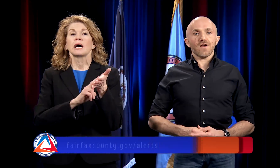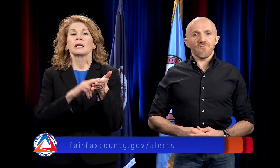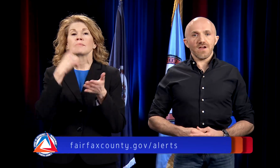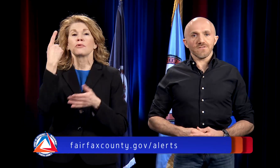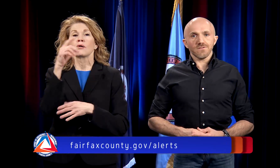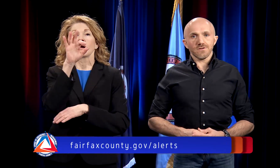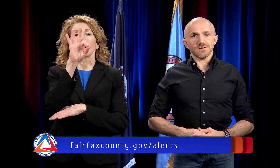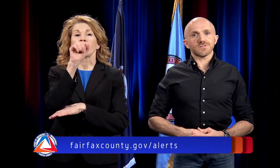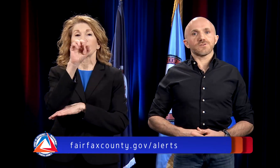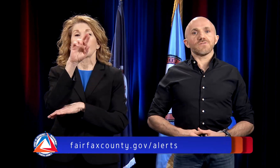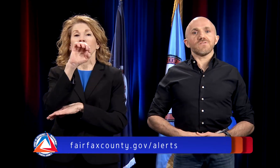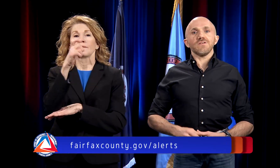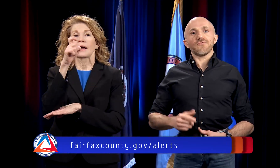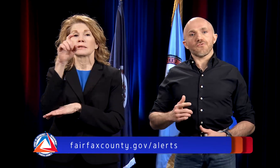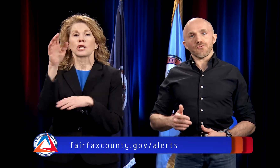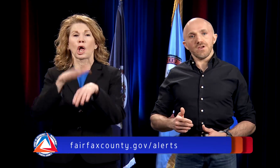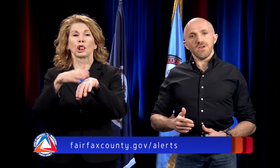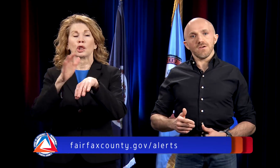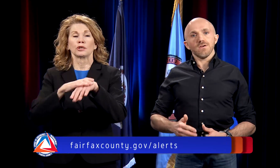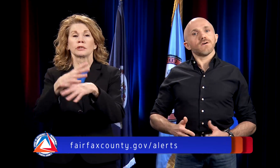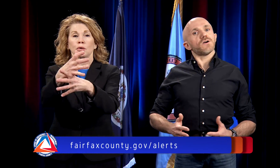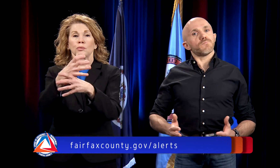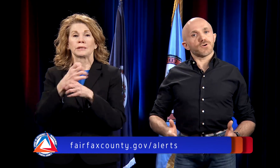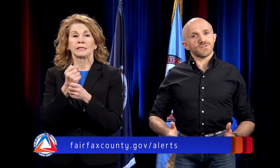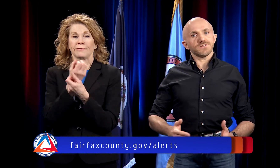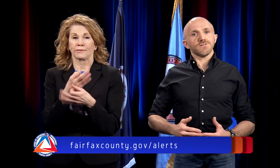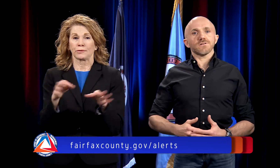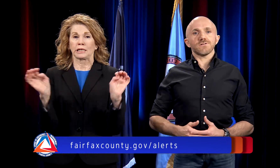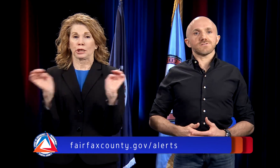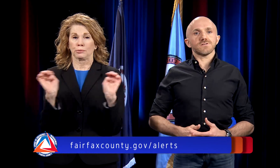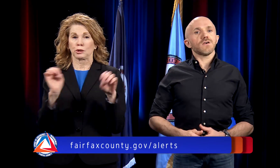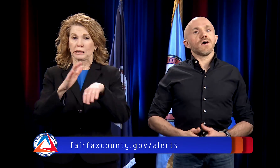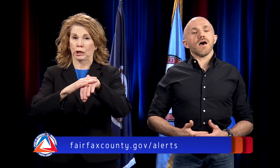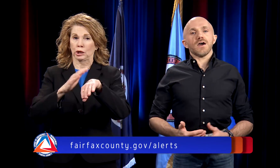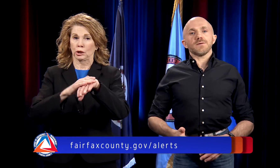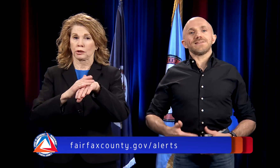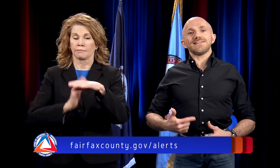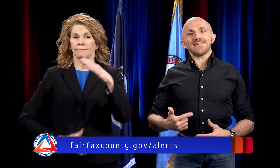Fairfax Alerts to receive free emergency alerts on up to